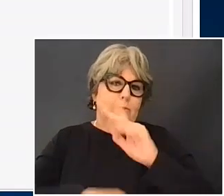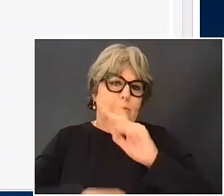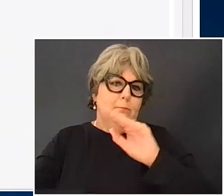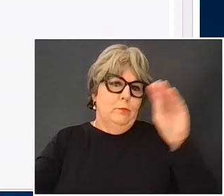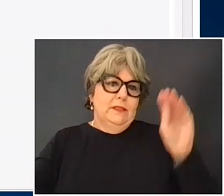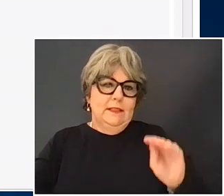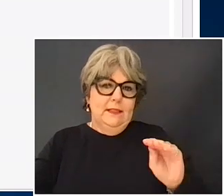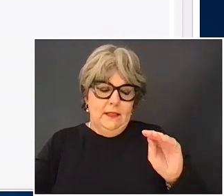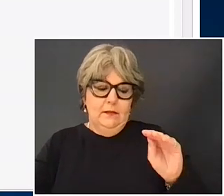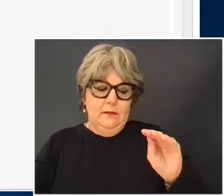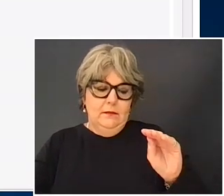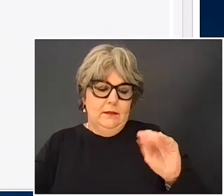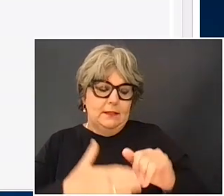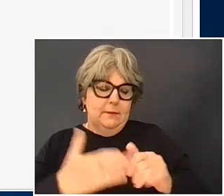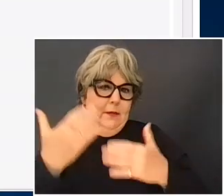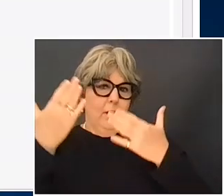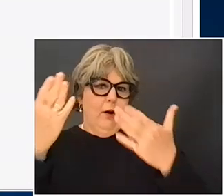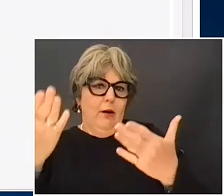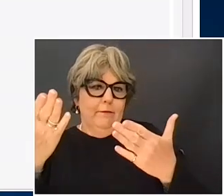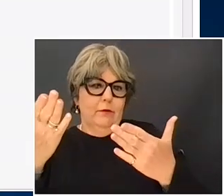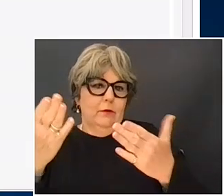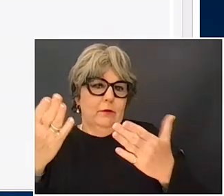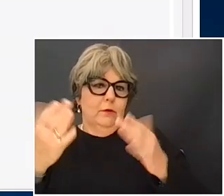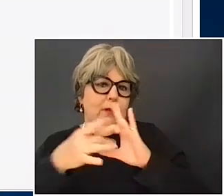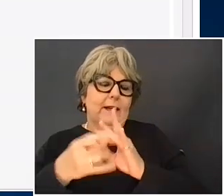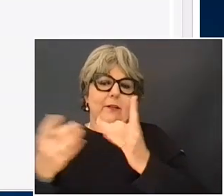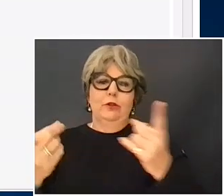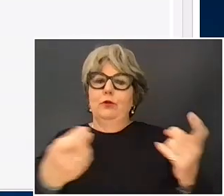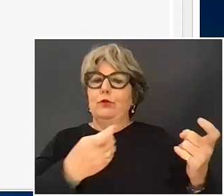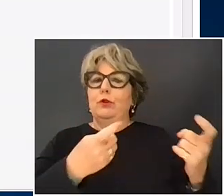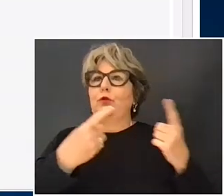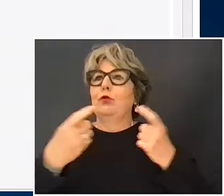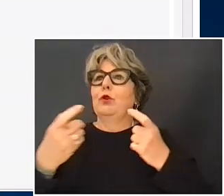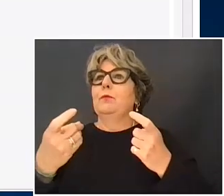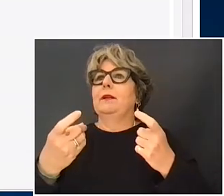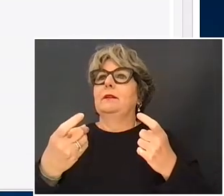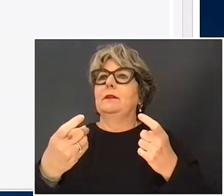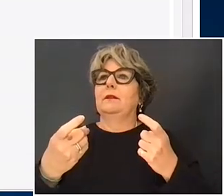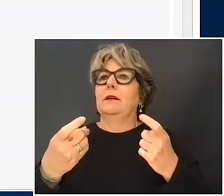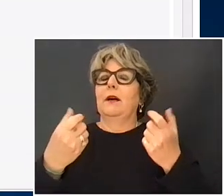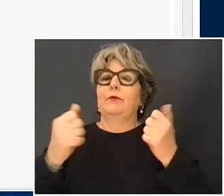If we're talking about like recruitment activity, like how- I'm just trying to understand how that would get captured in